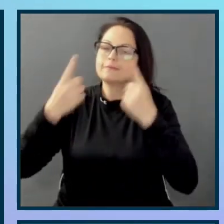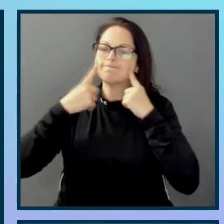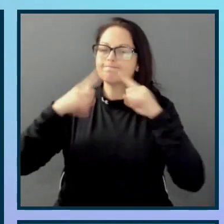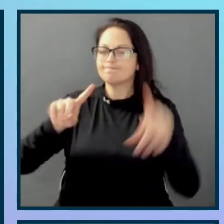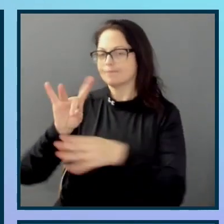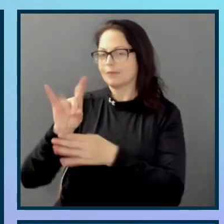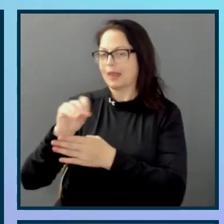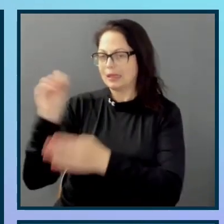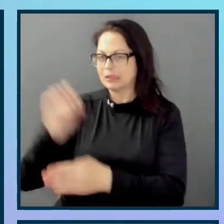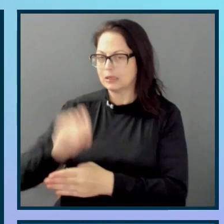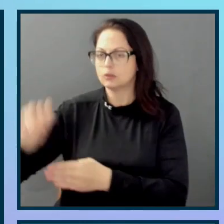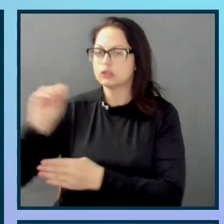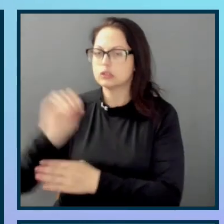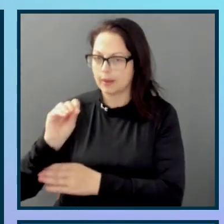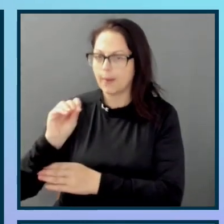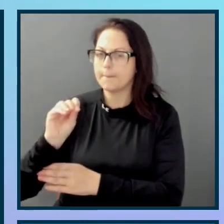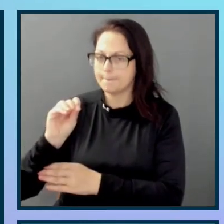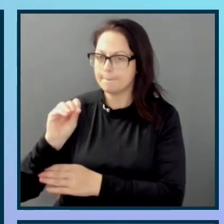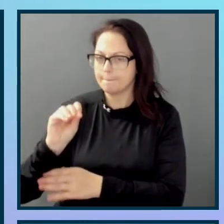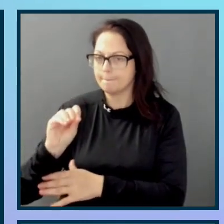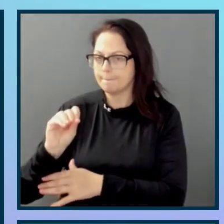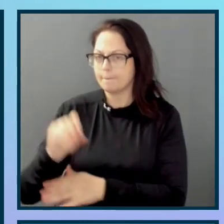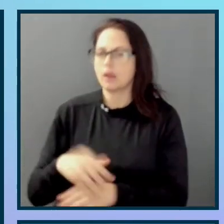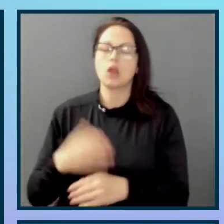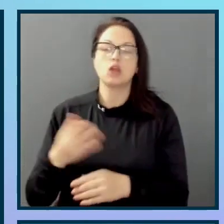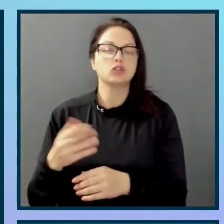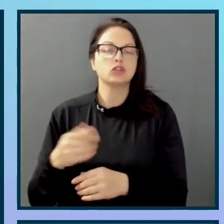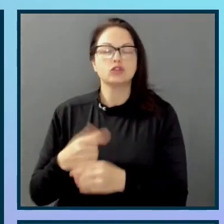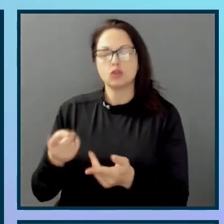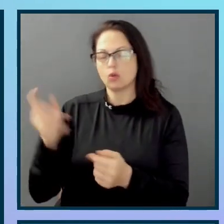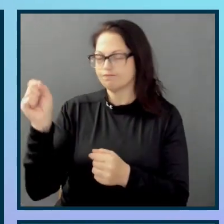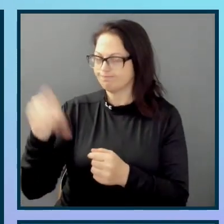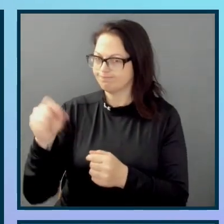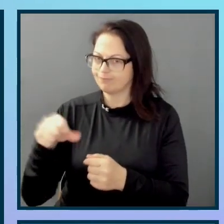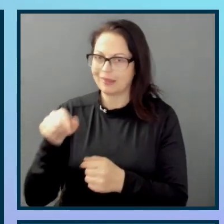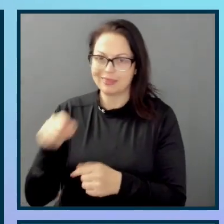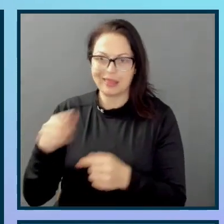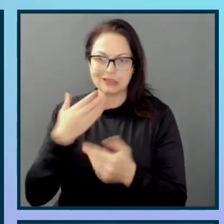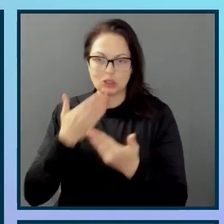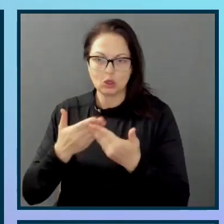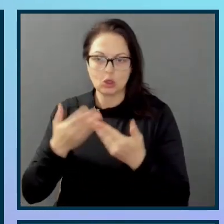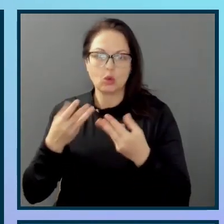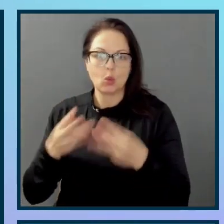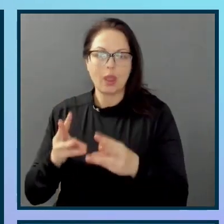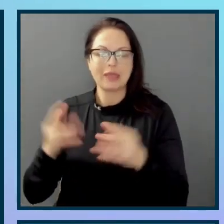to get a big bang for your buck in terms of finding and fixing accessibility issues.